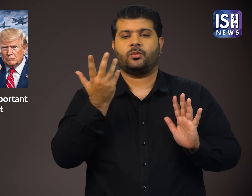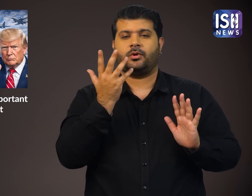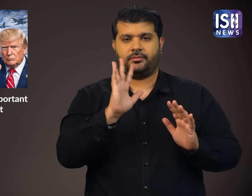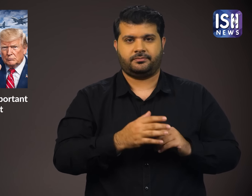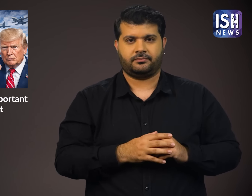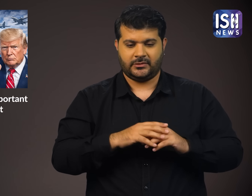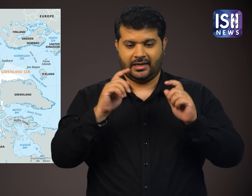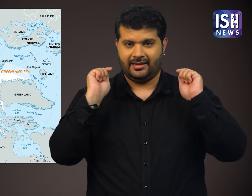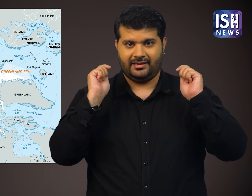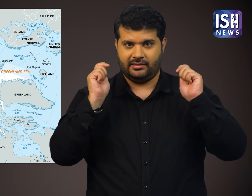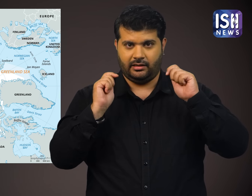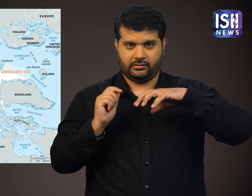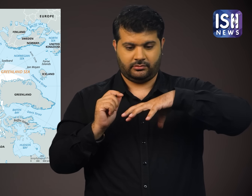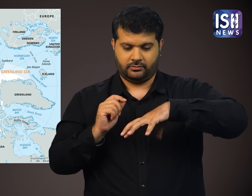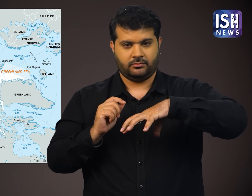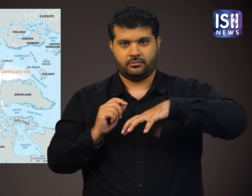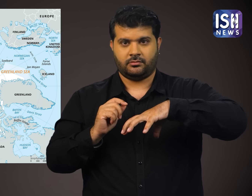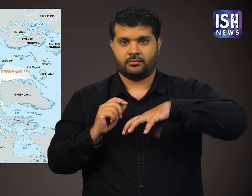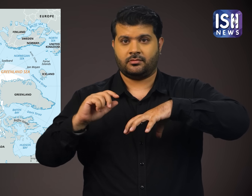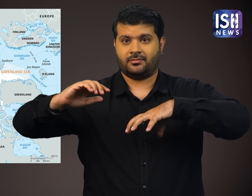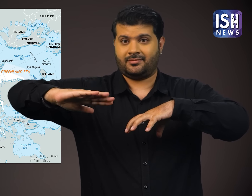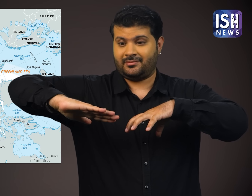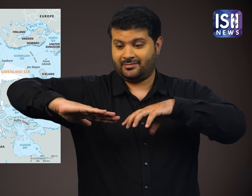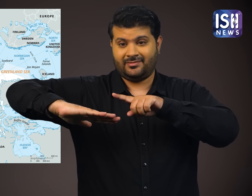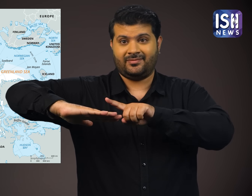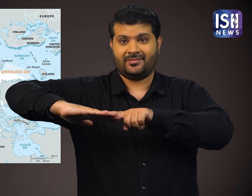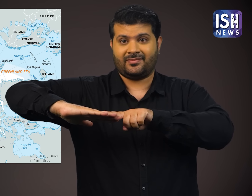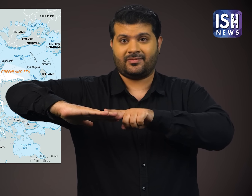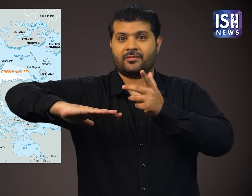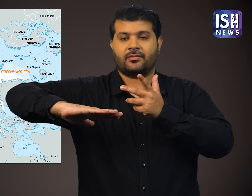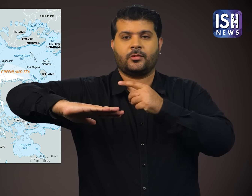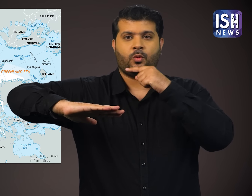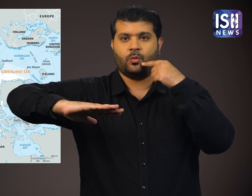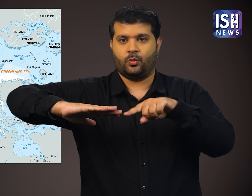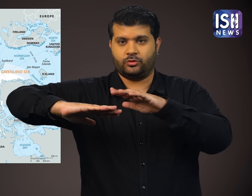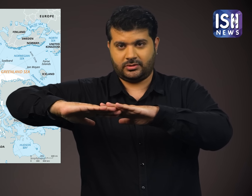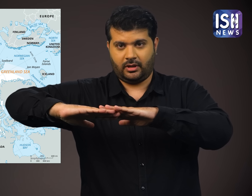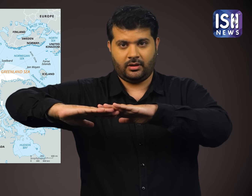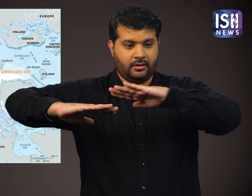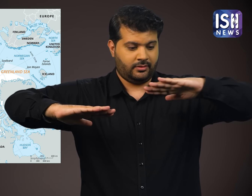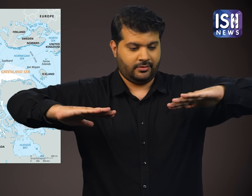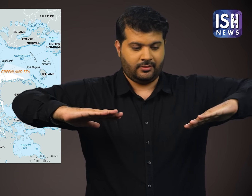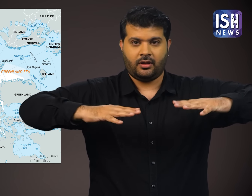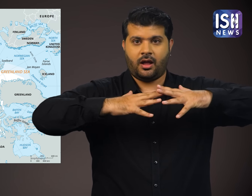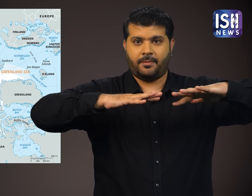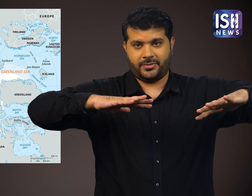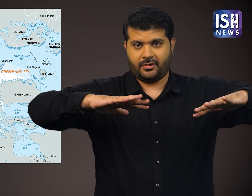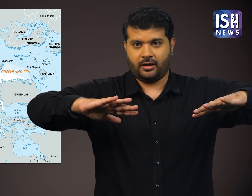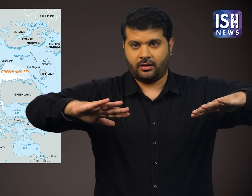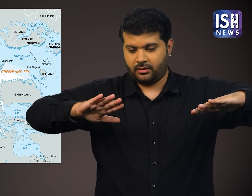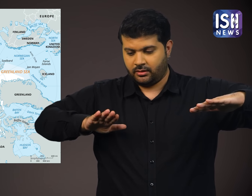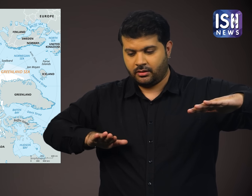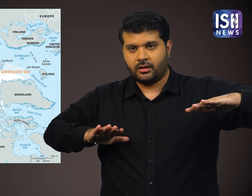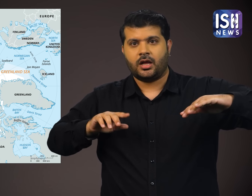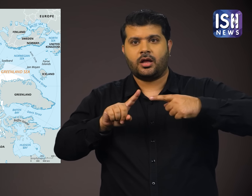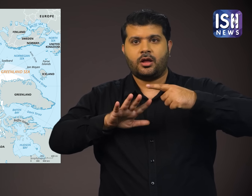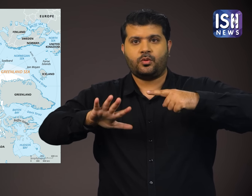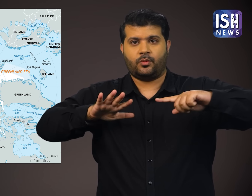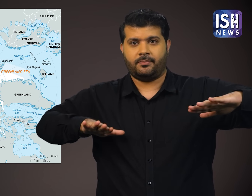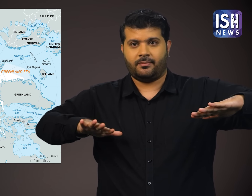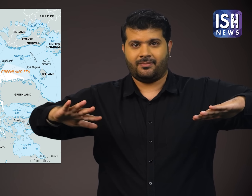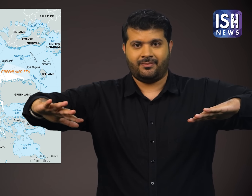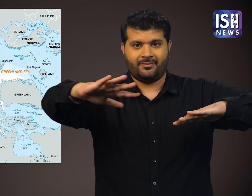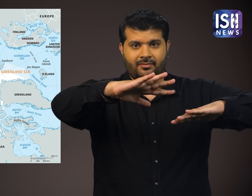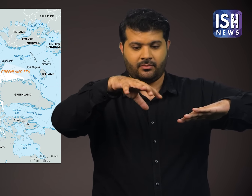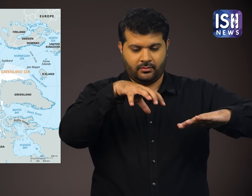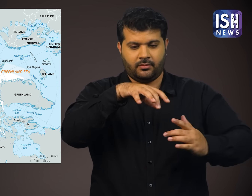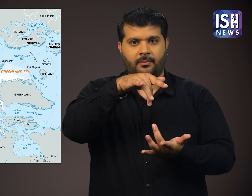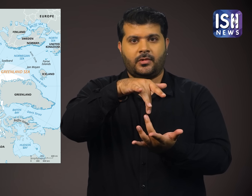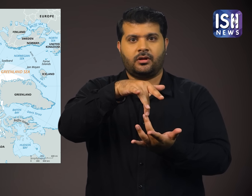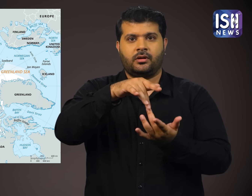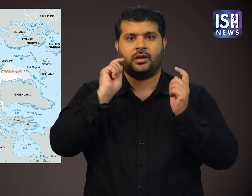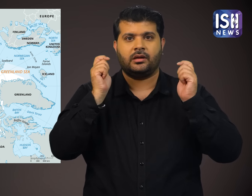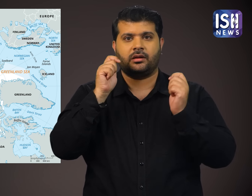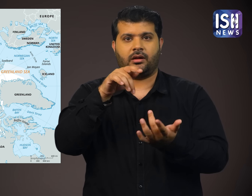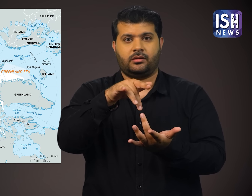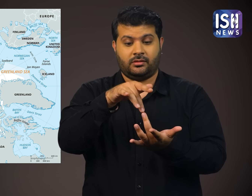This is because Greenland is located between Russia, the U.S., and Europe.